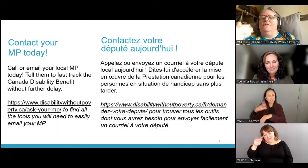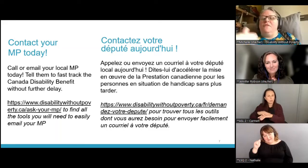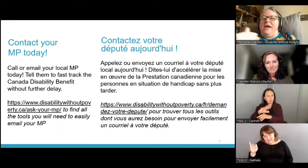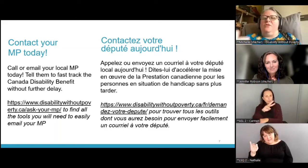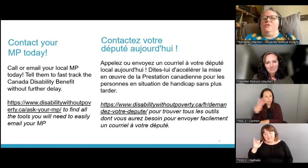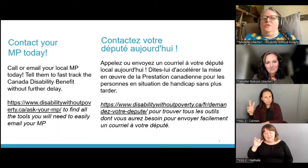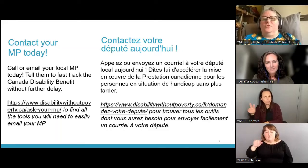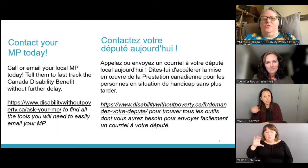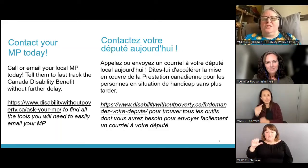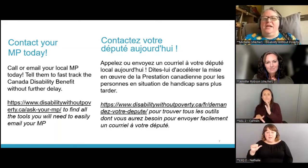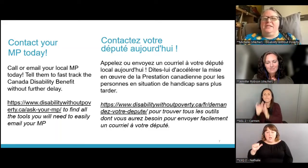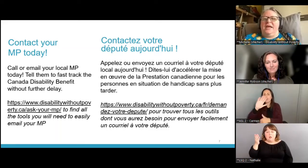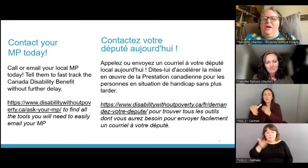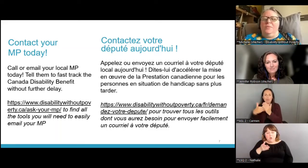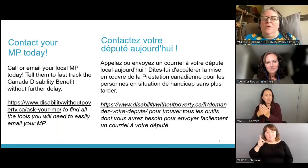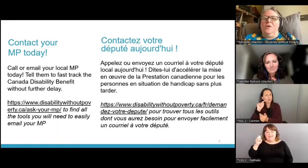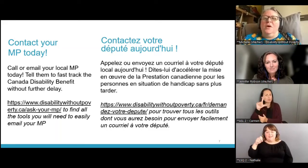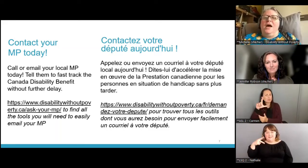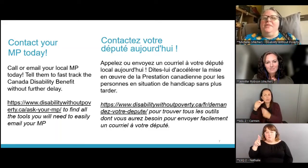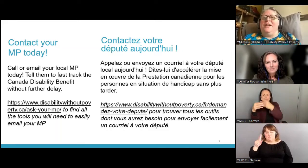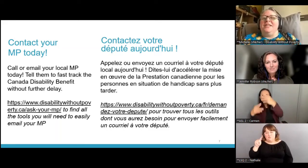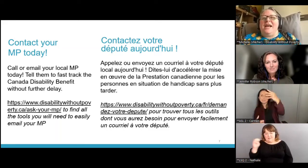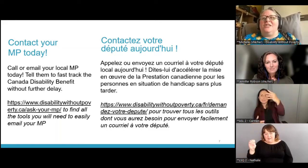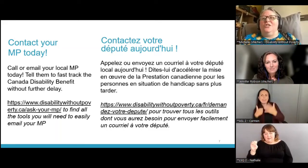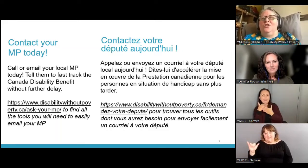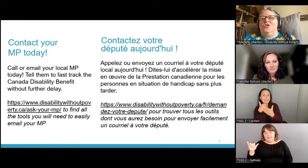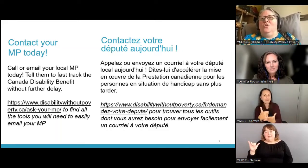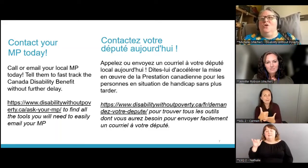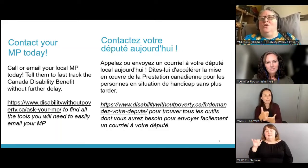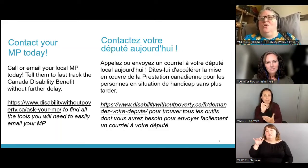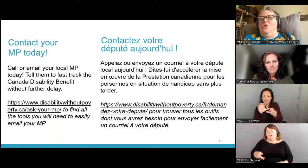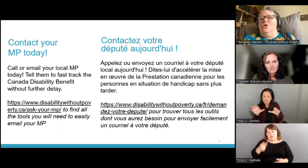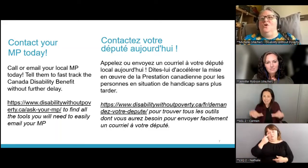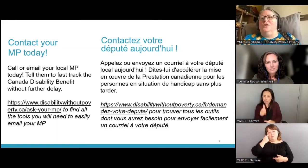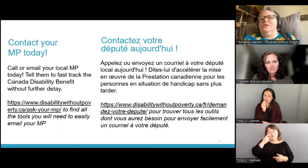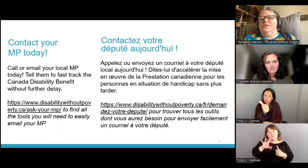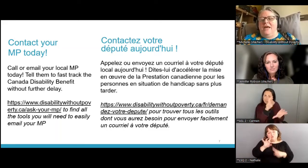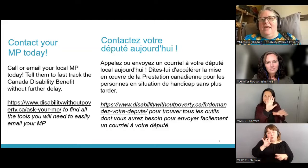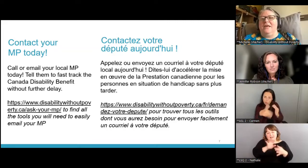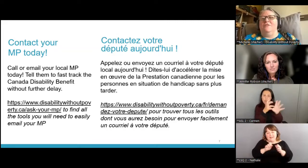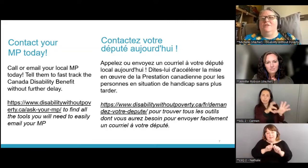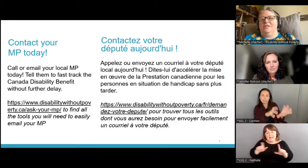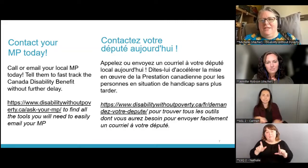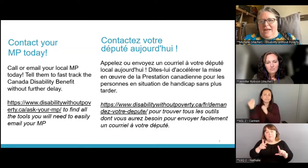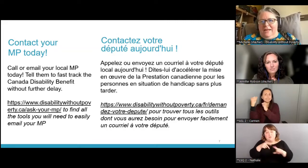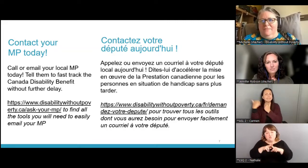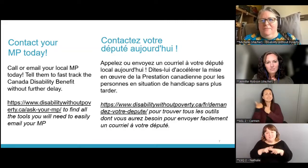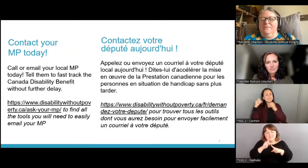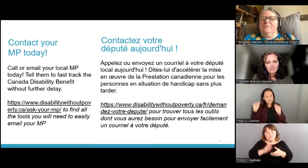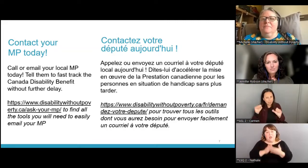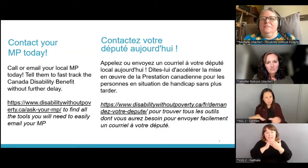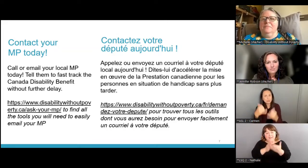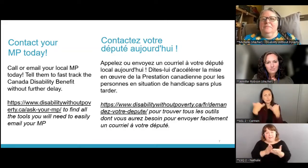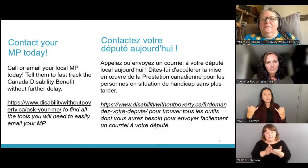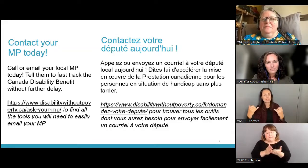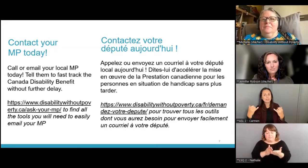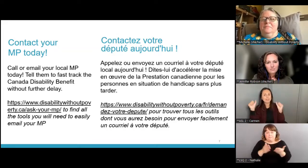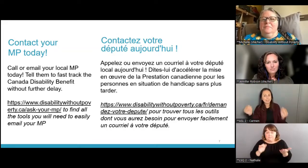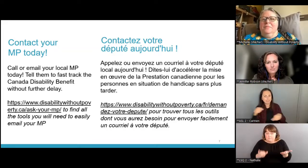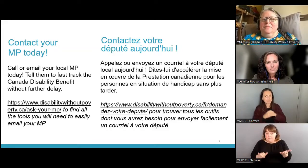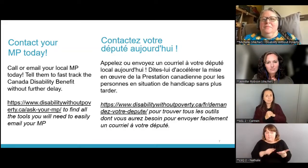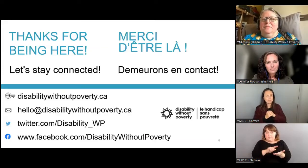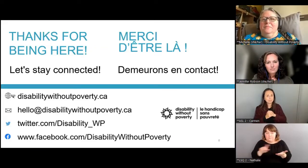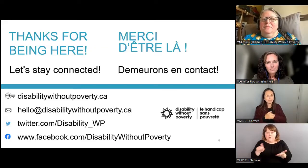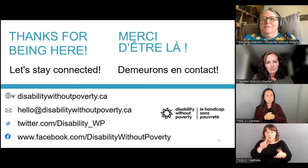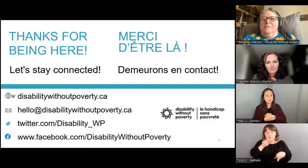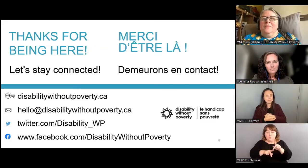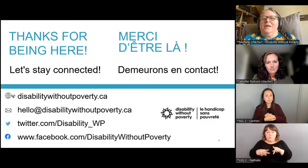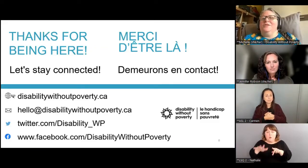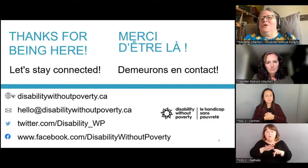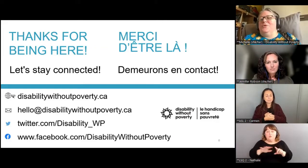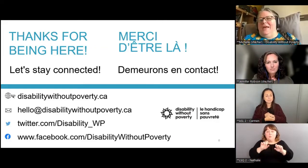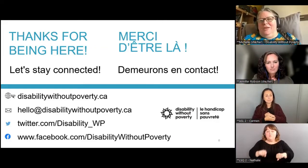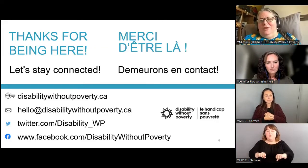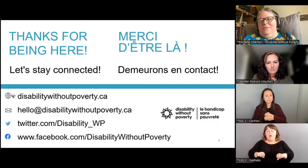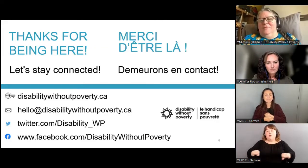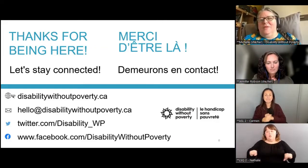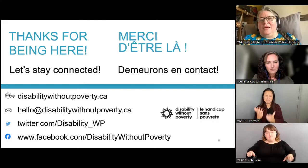FIND THE TOOLS THERE TO HELP YOU. THAT'S AN ACTION YOU CAN ALL TAKE TODAY. SO THANK YOU.